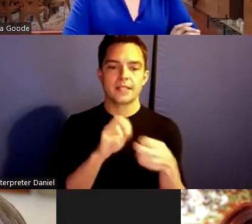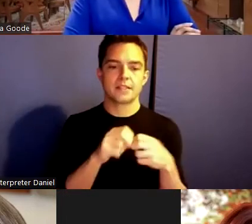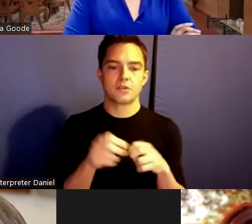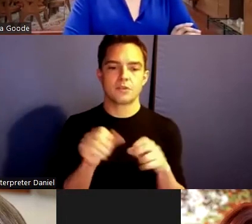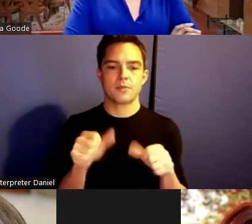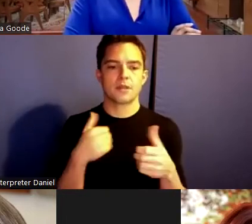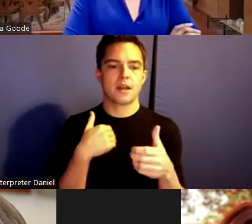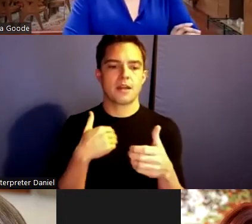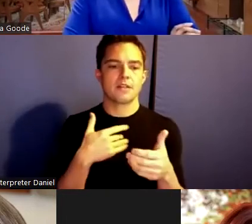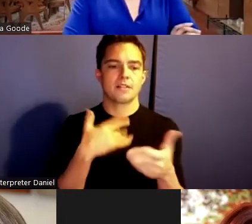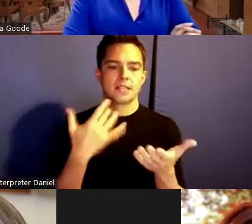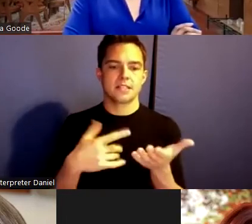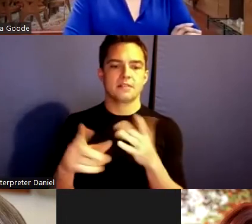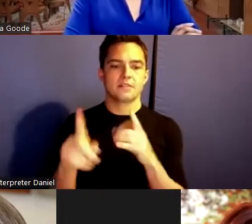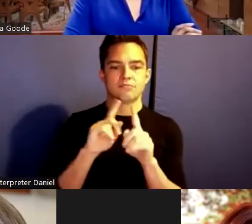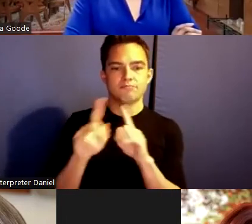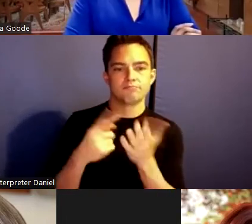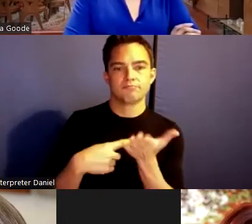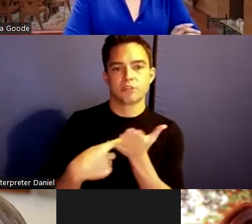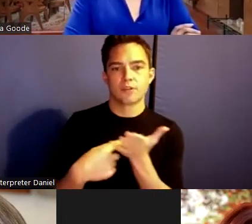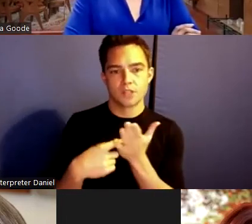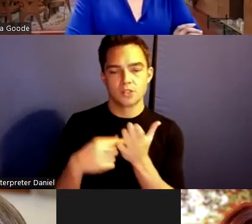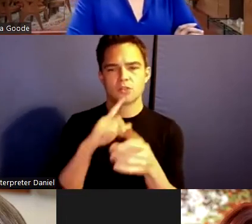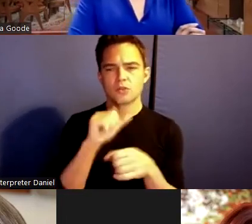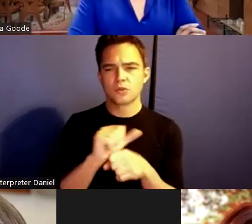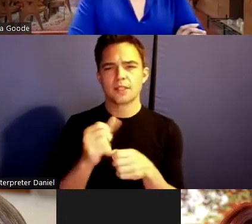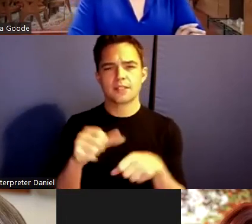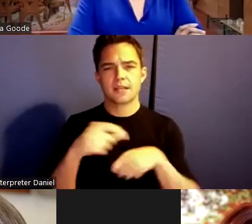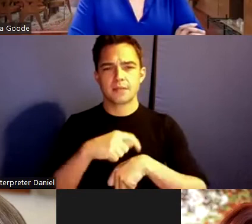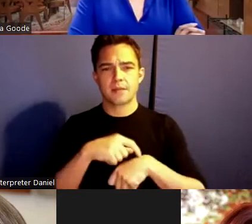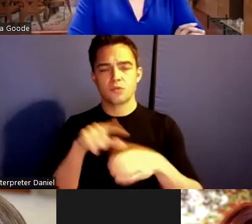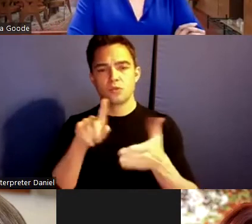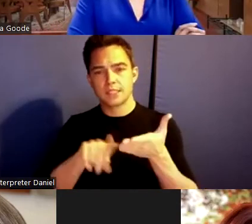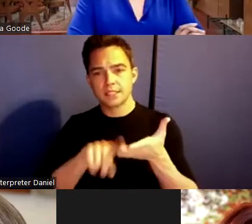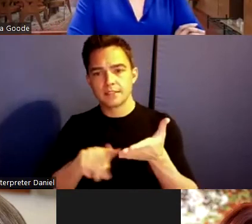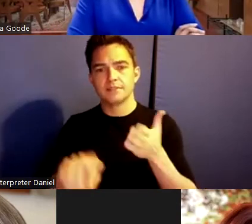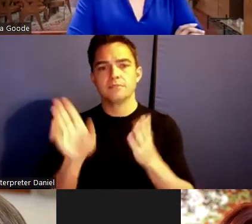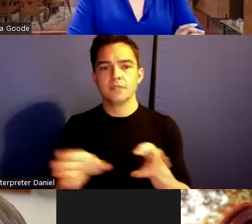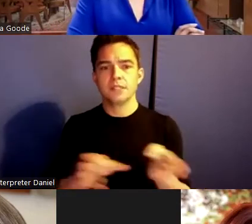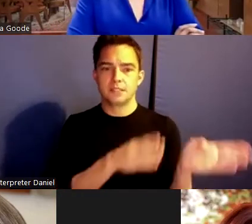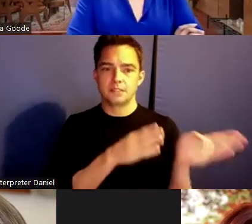sensitive conversations, and to really take the time to dig in and plan in order to provide the